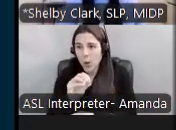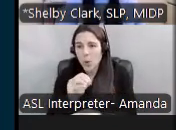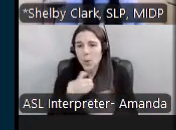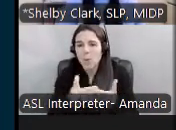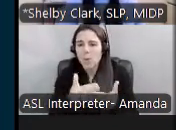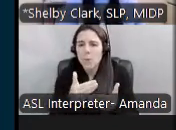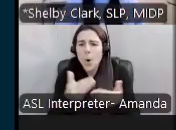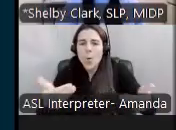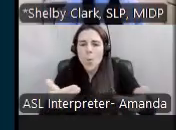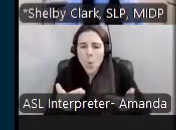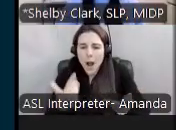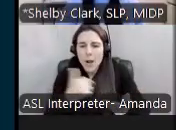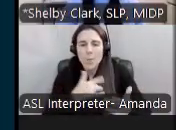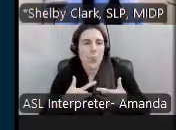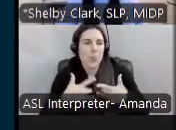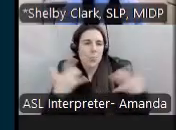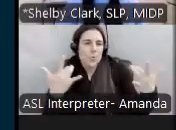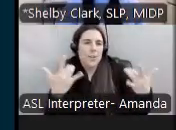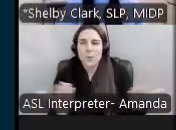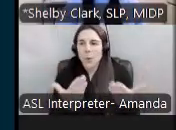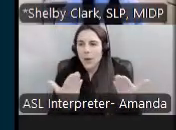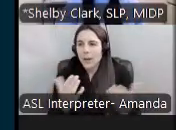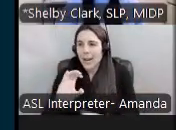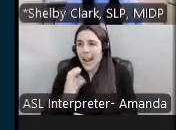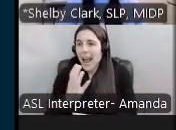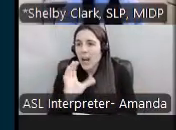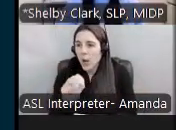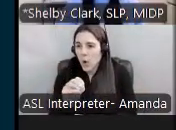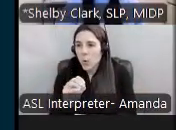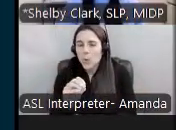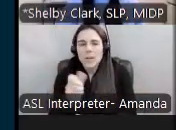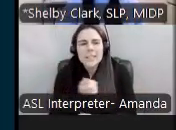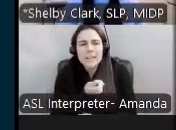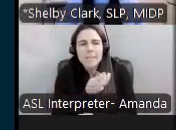thrilled to have you. Echo is always a few components of it.